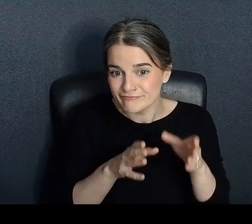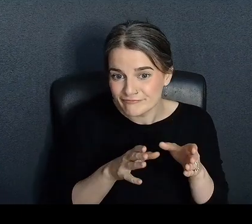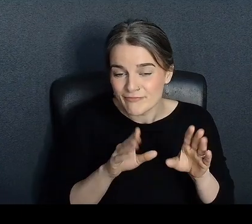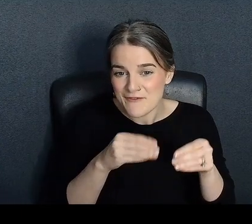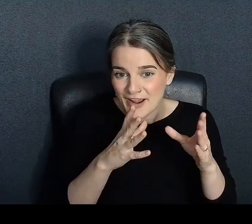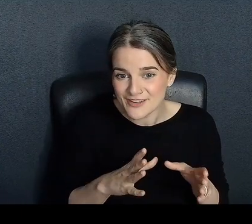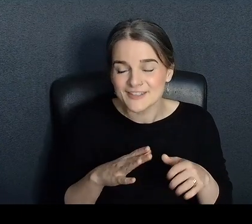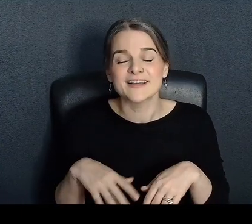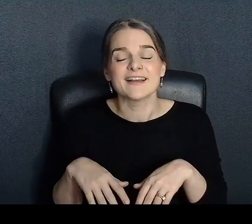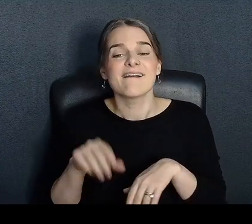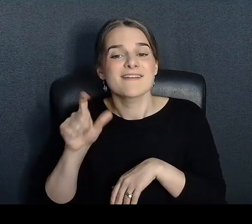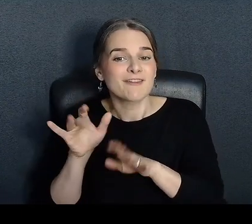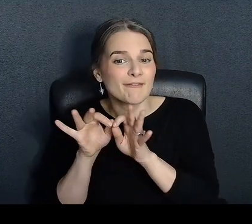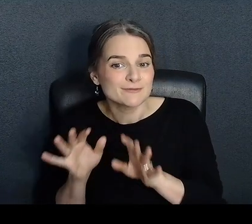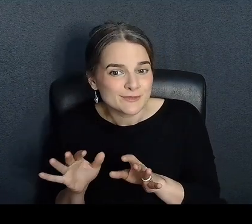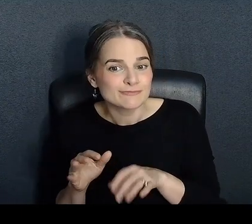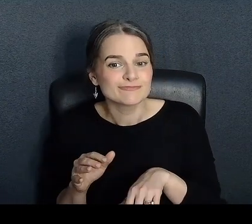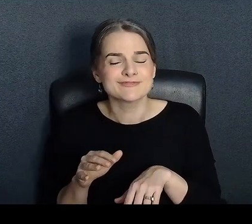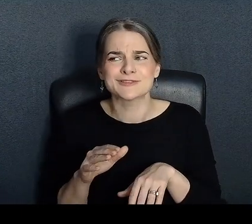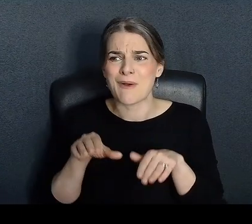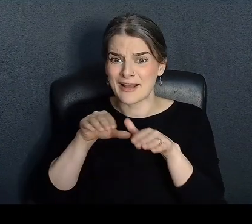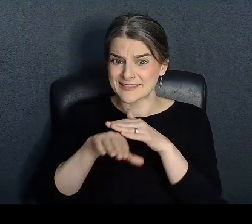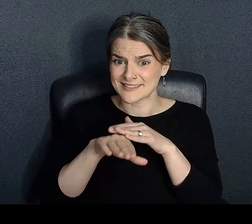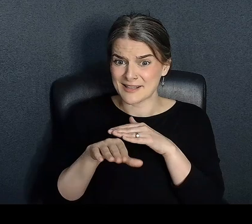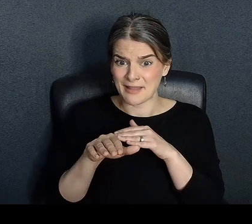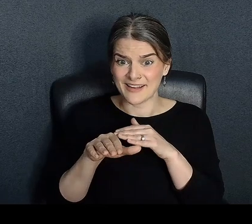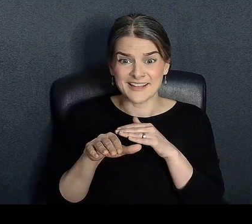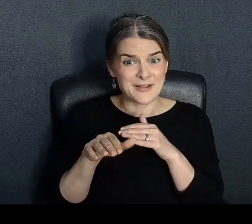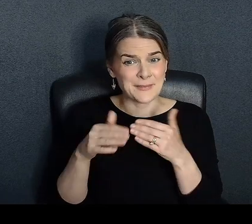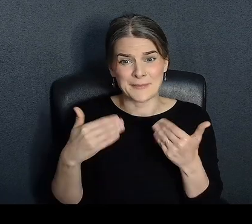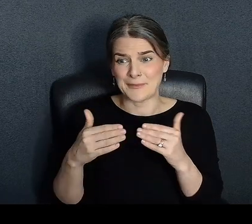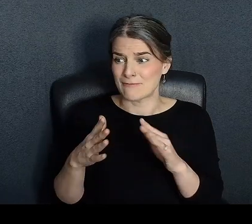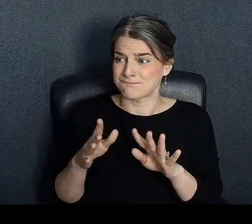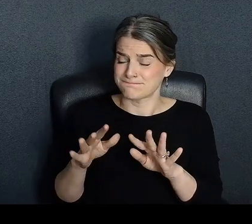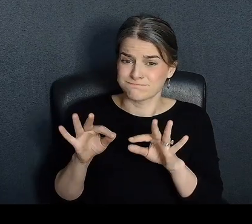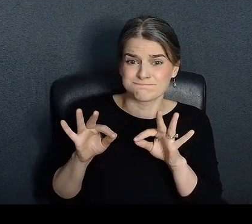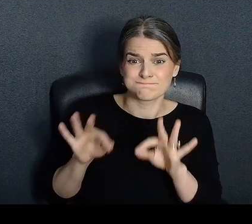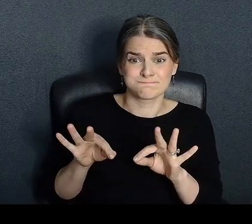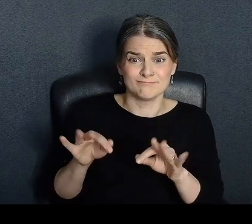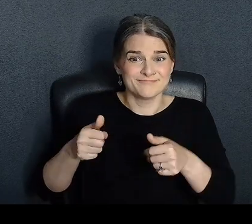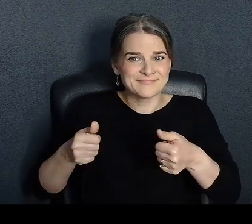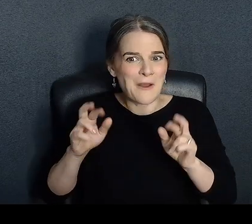So accessibility is on point, hopefully, and is helpful to you.